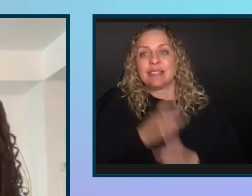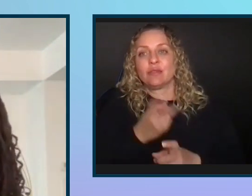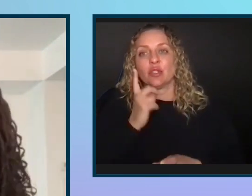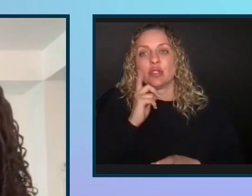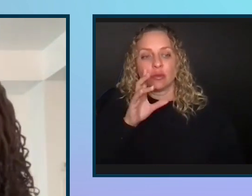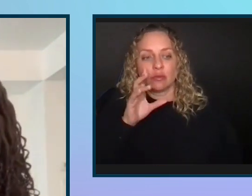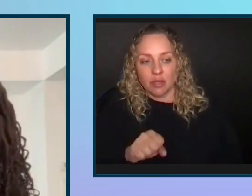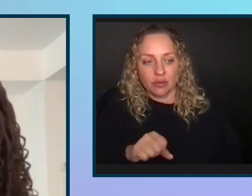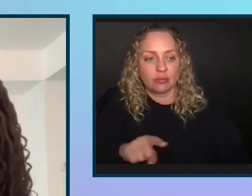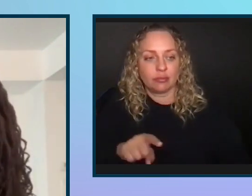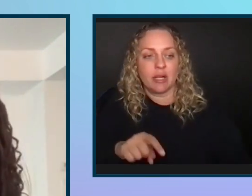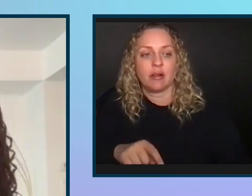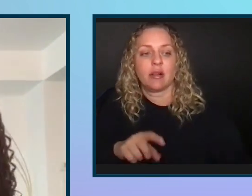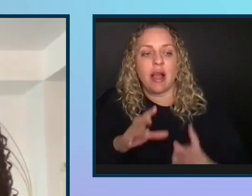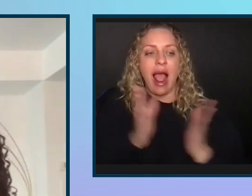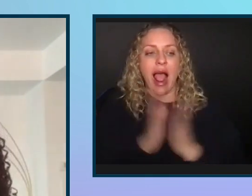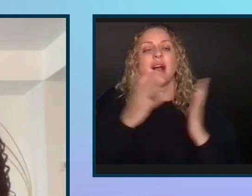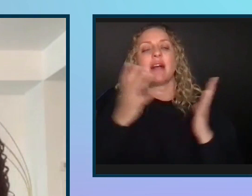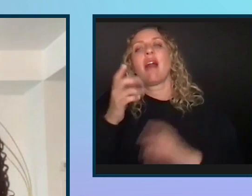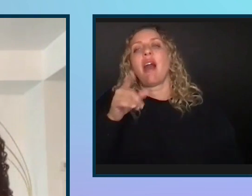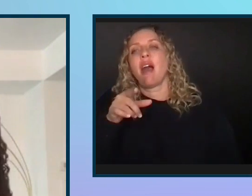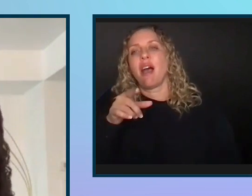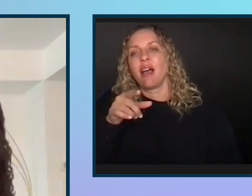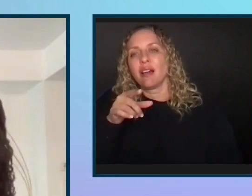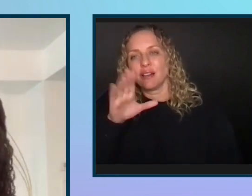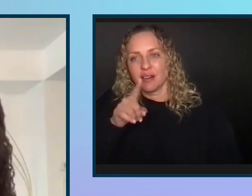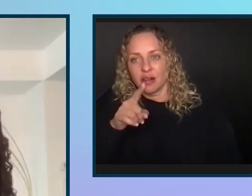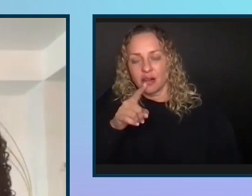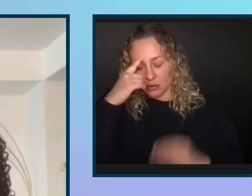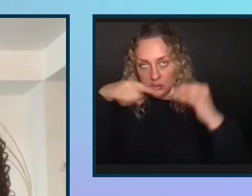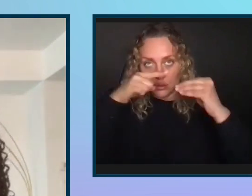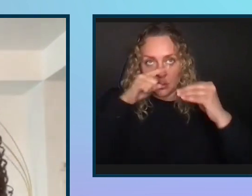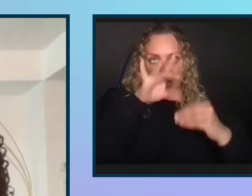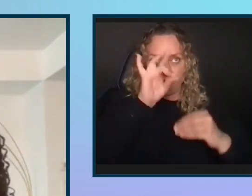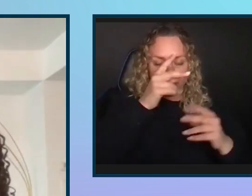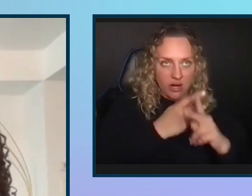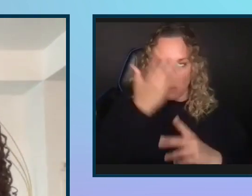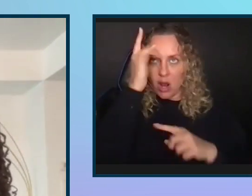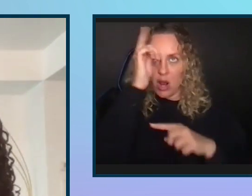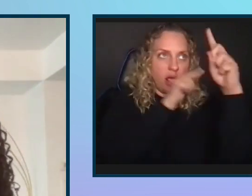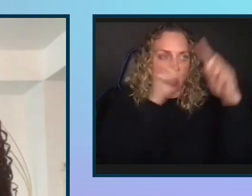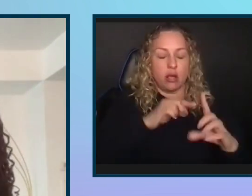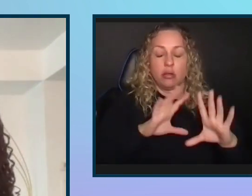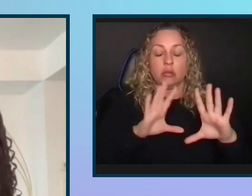but it's also asking a lot of the person to like dedicate all these cognitive resources to figure out why something is not, you can't submit it.